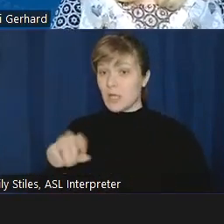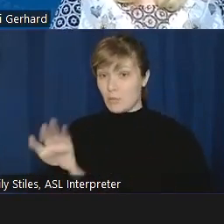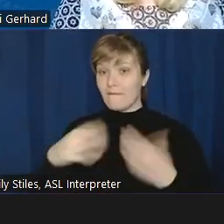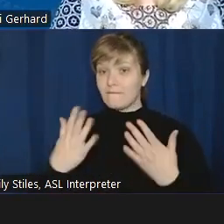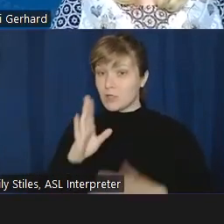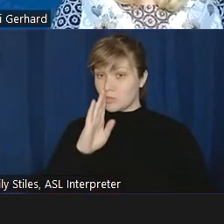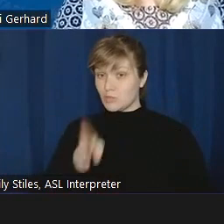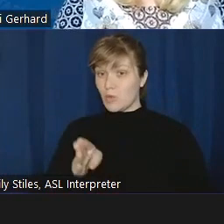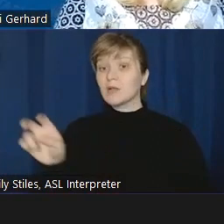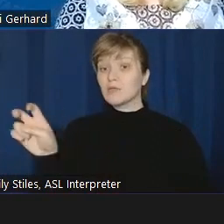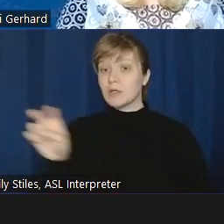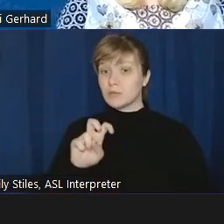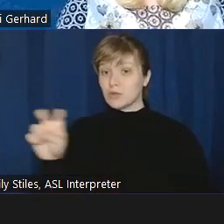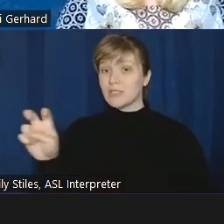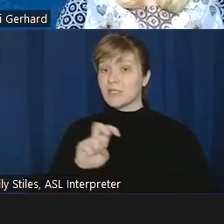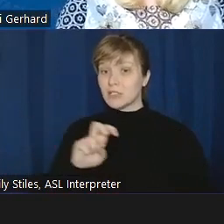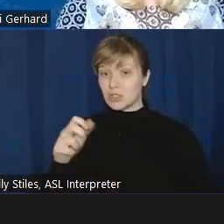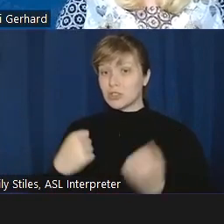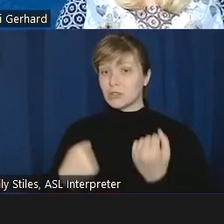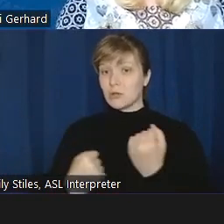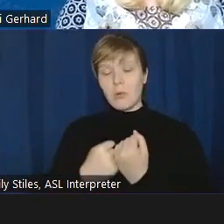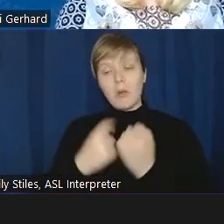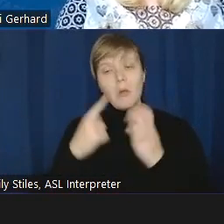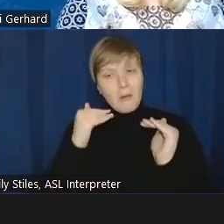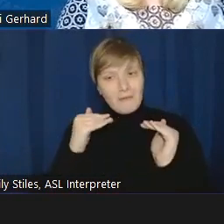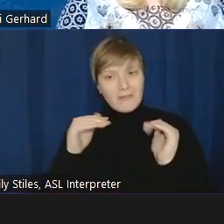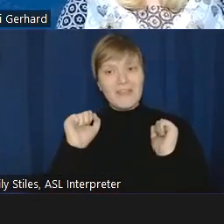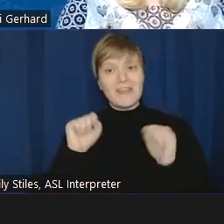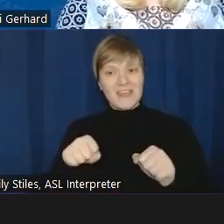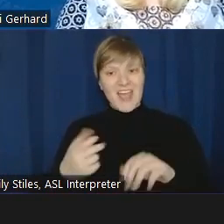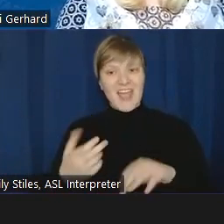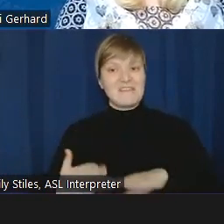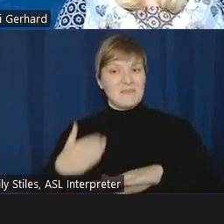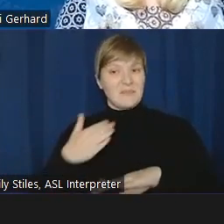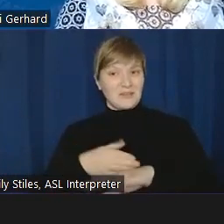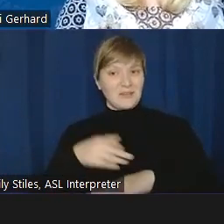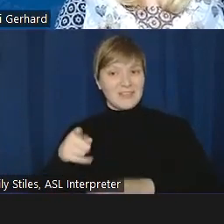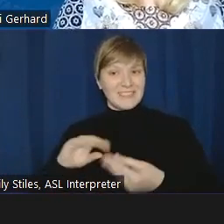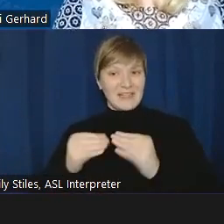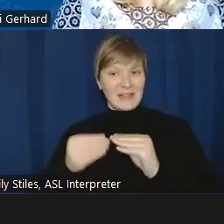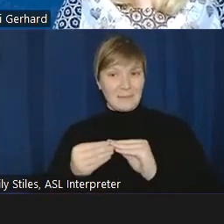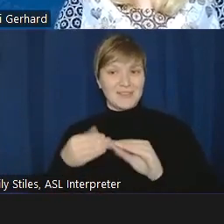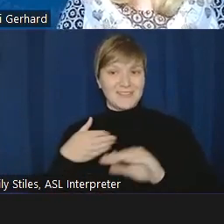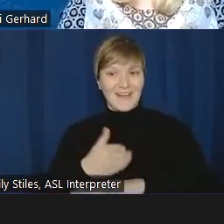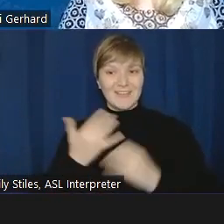we can continue to build these numbers out after our webinar today and increase those partnerships.